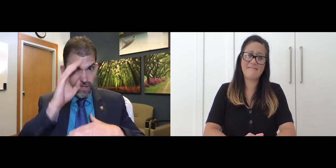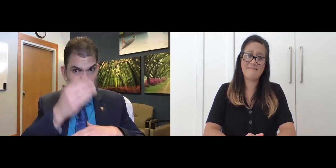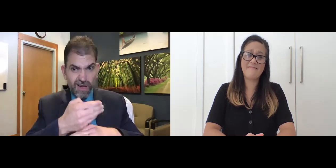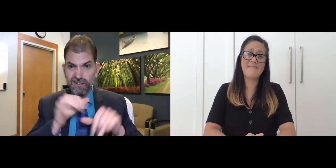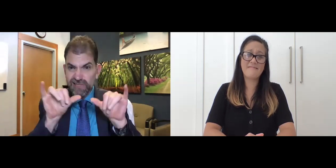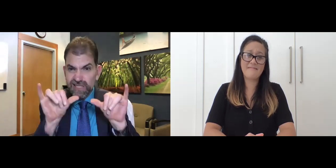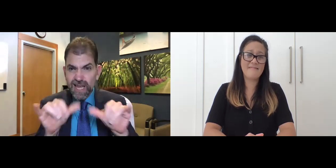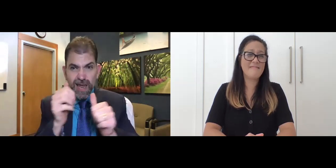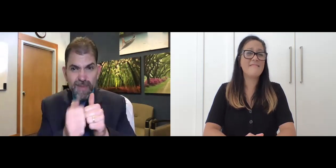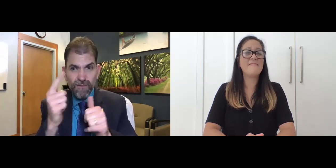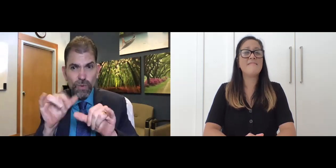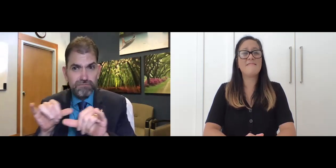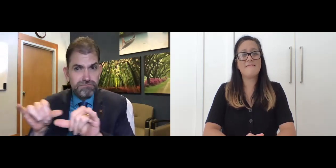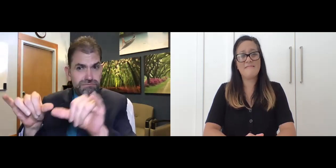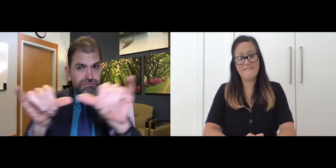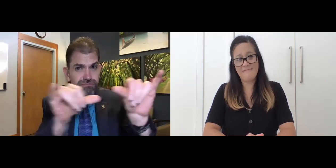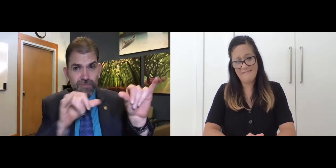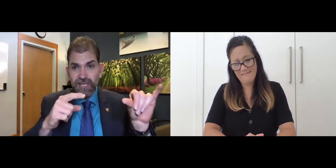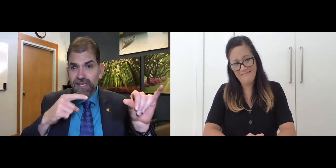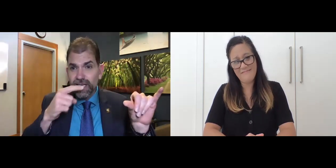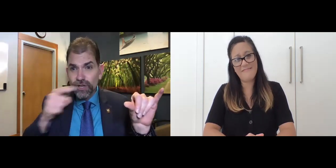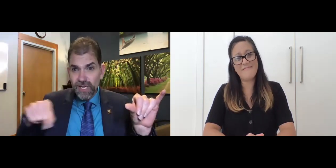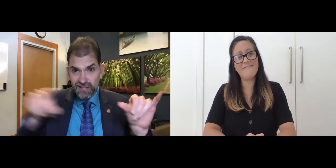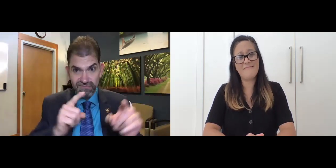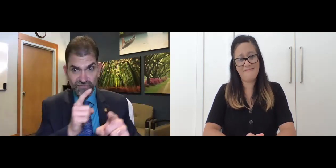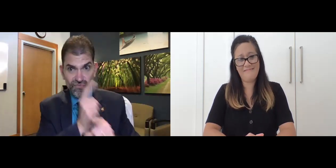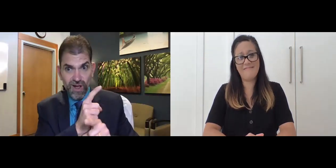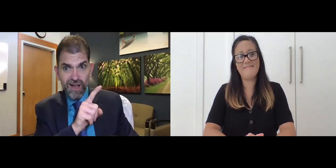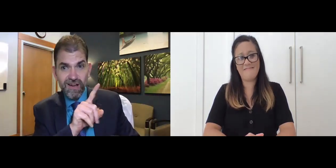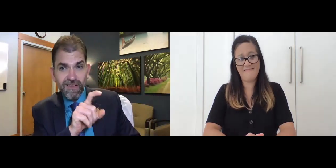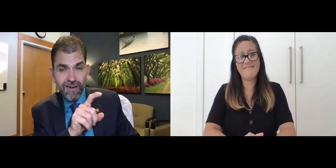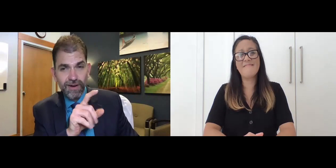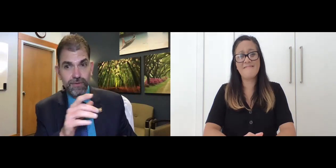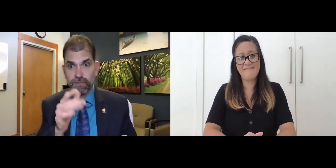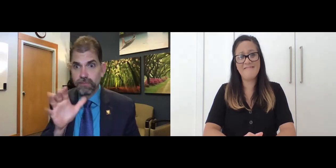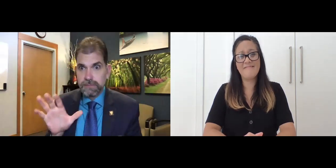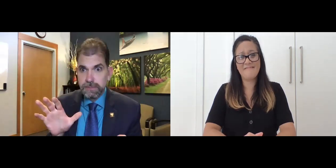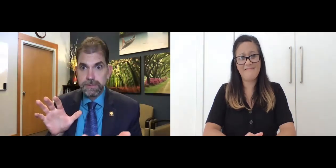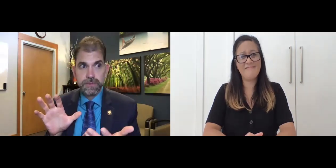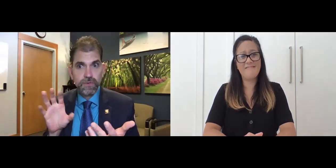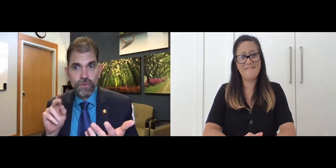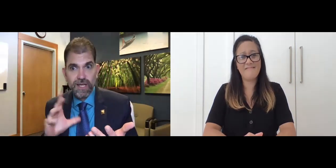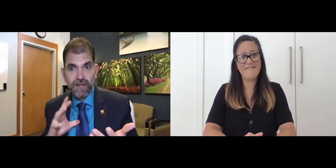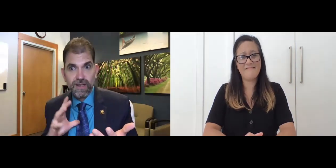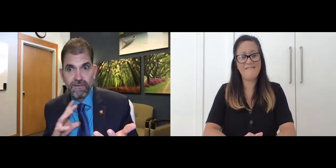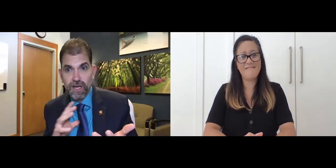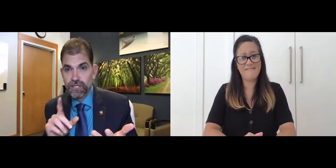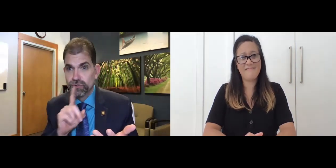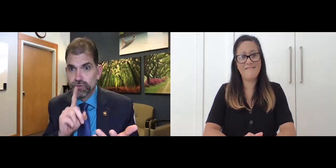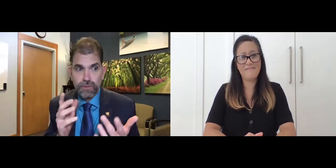Teach him how to speak and how to lip read. You want him to be just like everyone else.